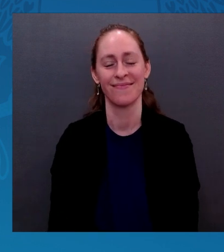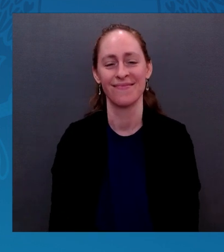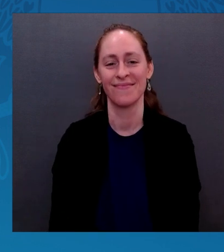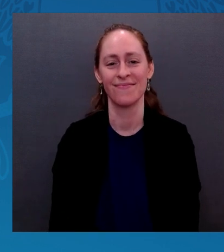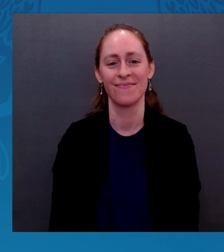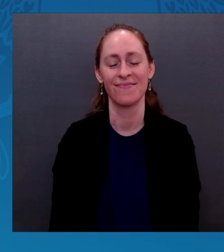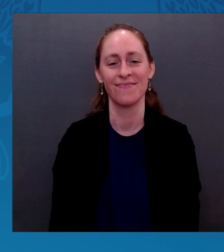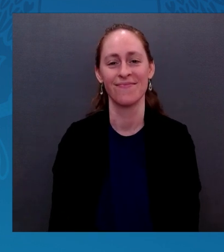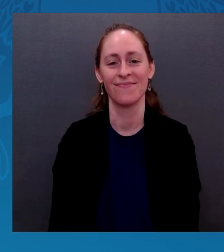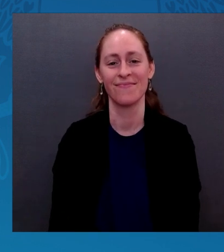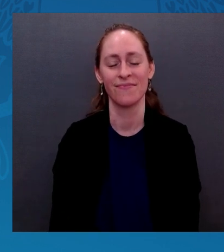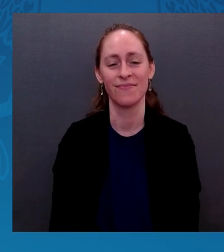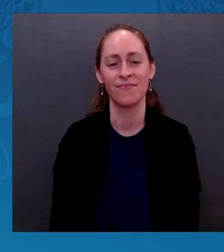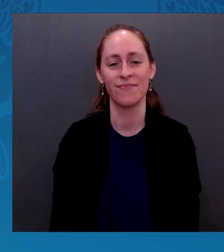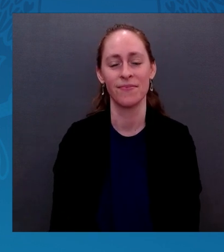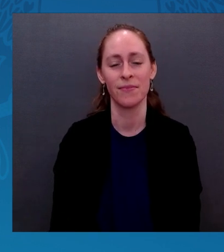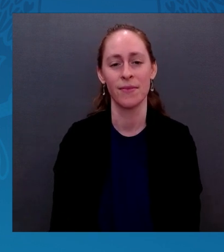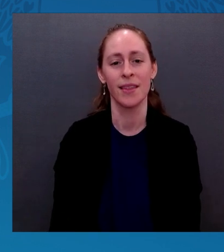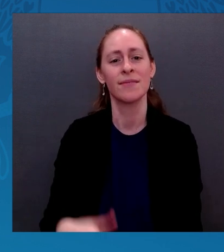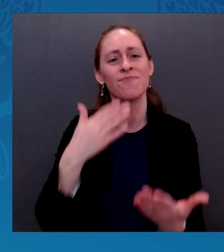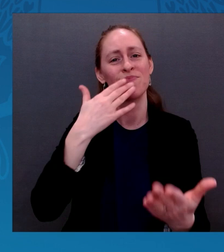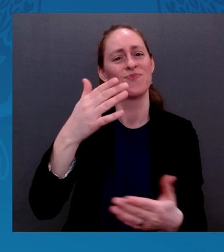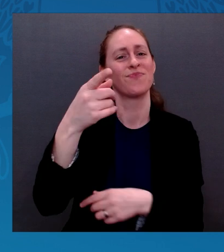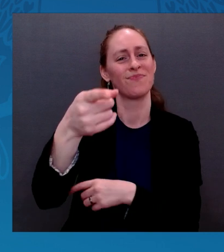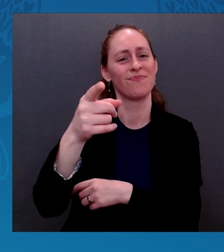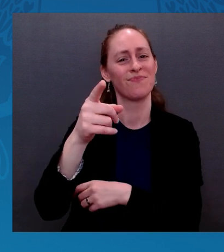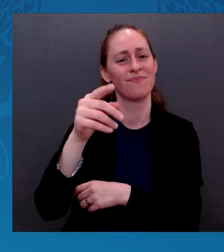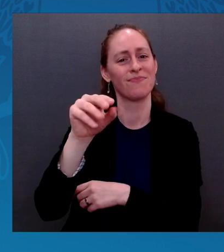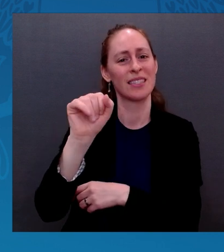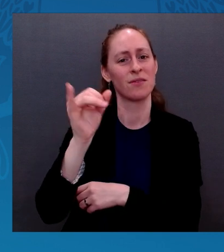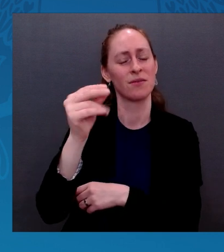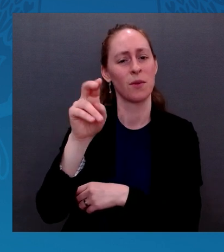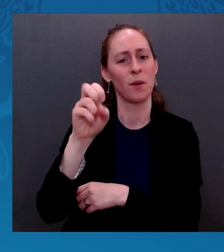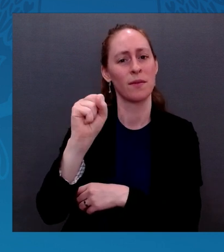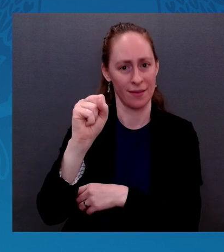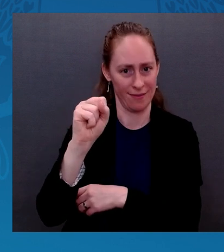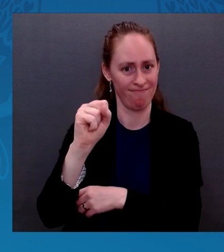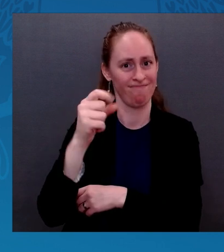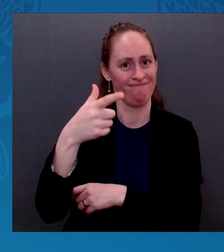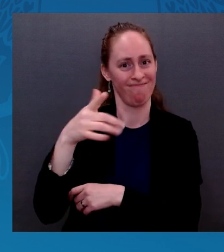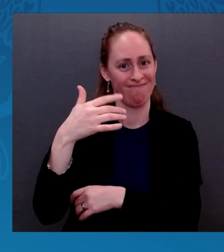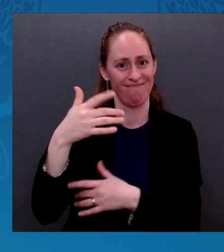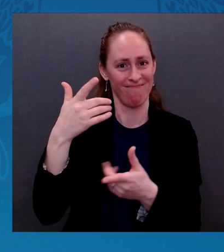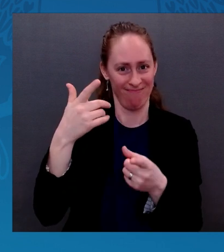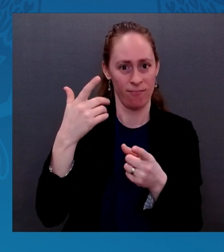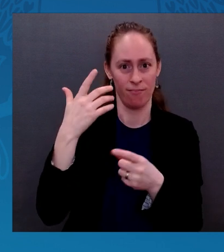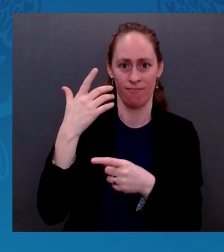within one household, right for you as a grandmother and your grandbabies worrying about whether they could actually drink water